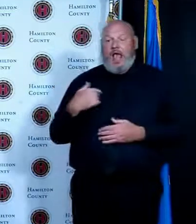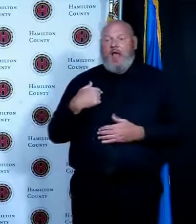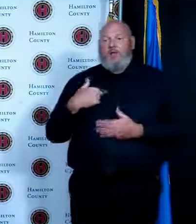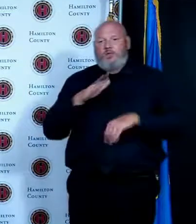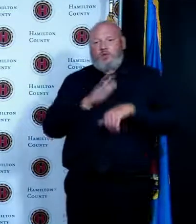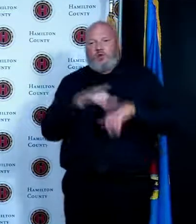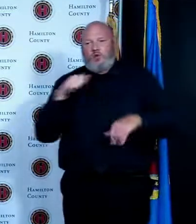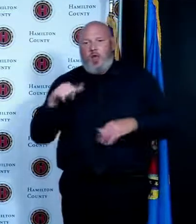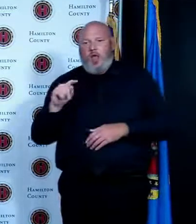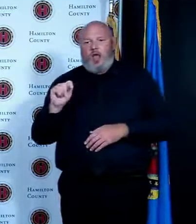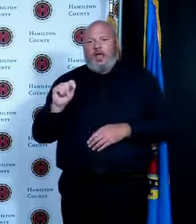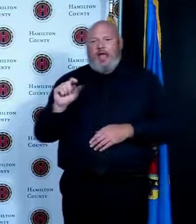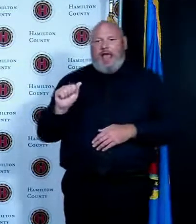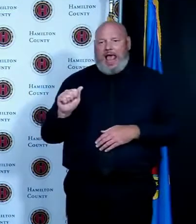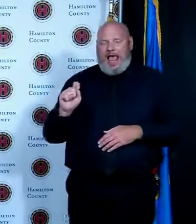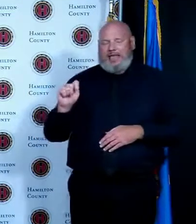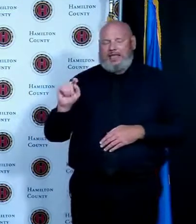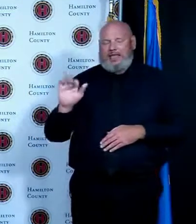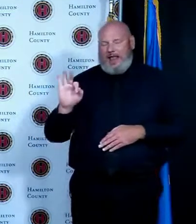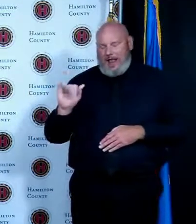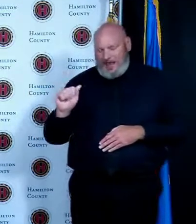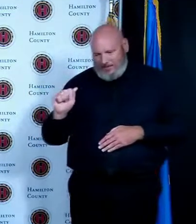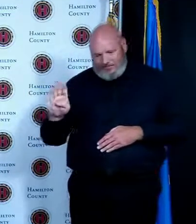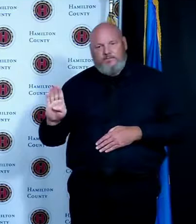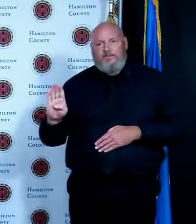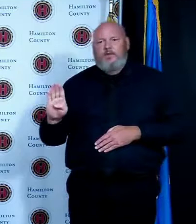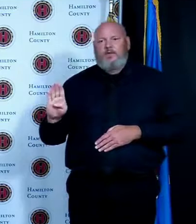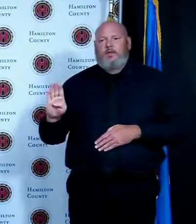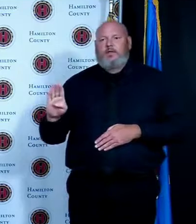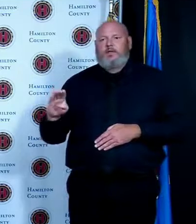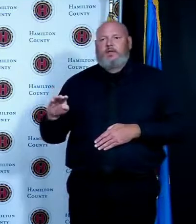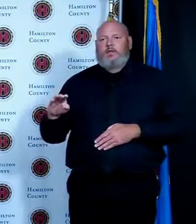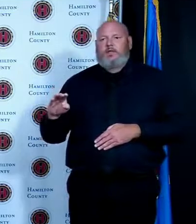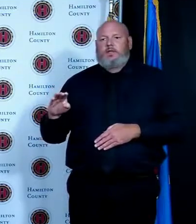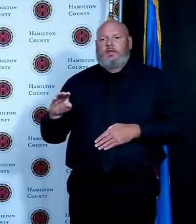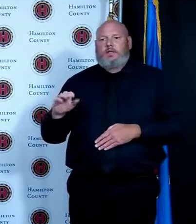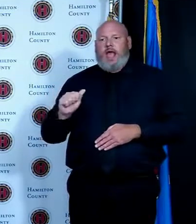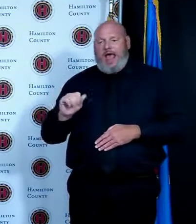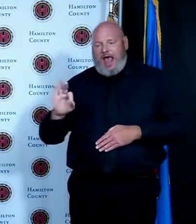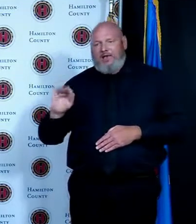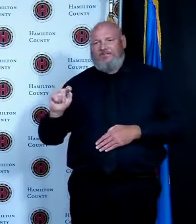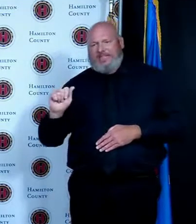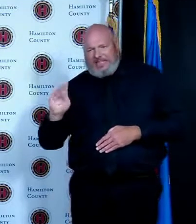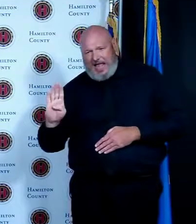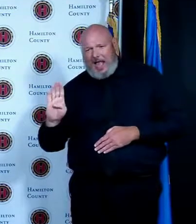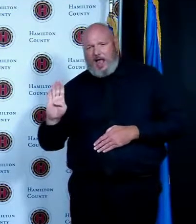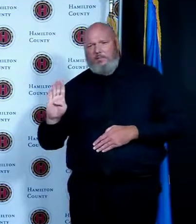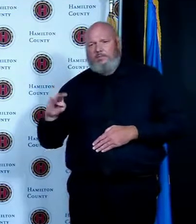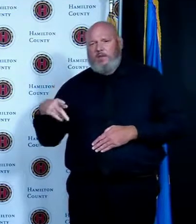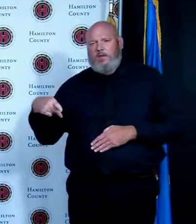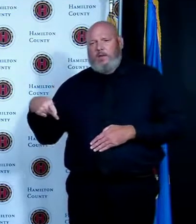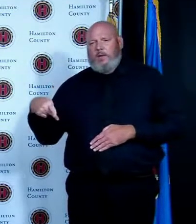a lot of work has been going on over at the self help center established how many years ago Aftab